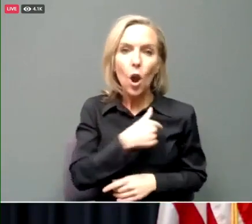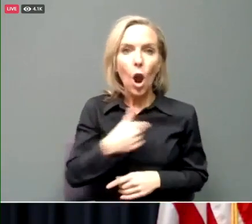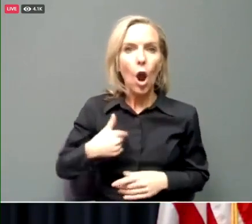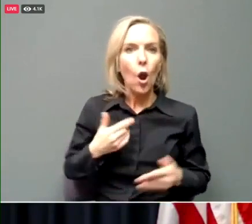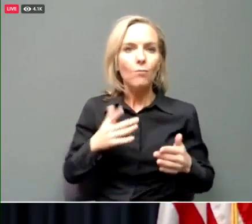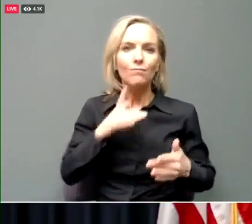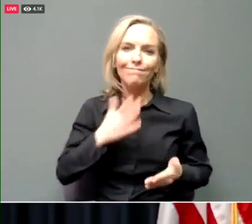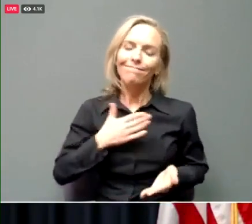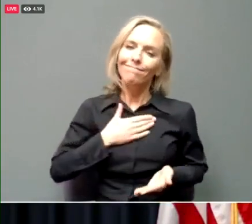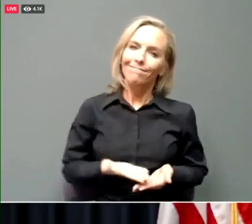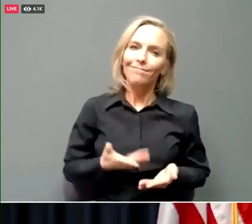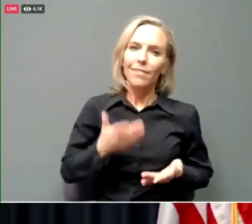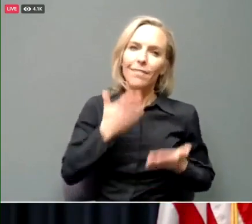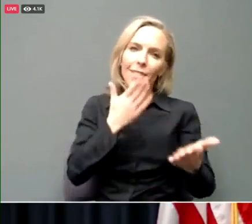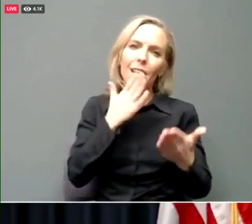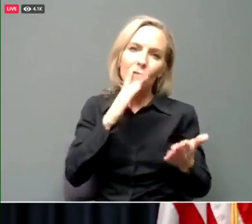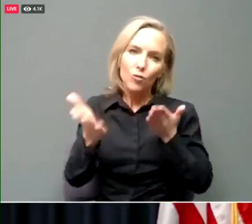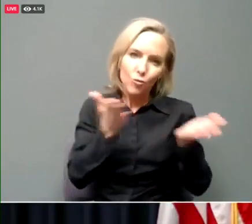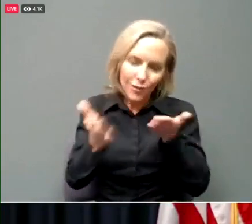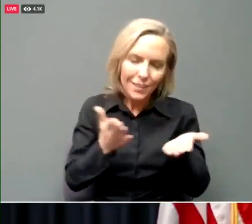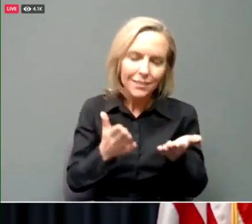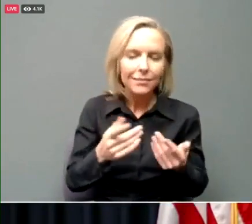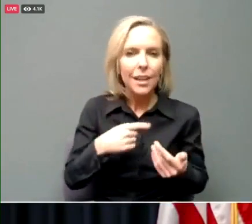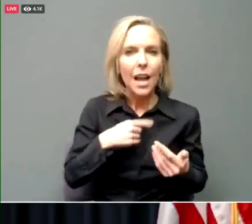have a lot more information about the vaccine. Roll out and thank you.